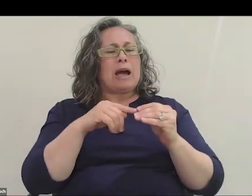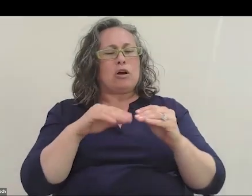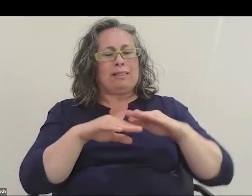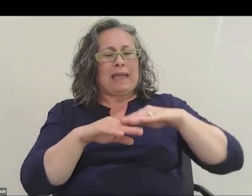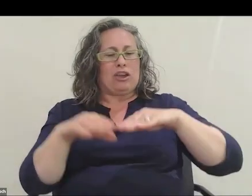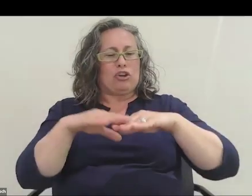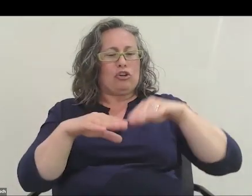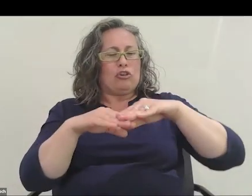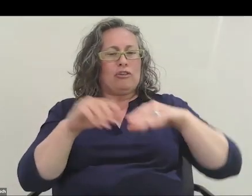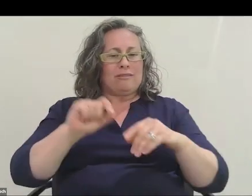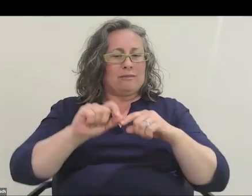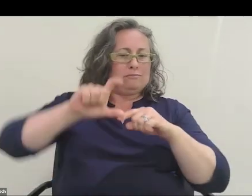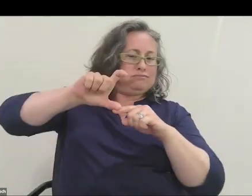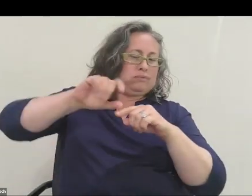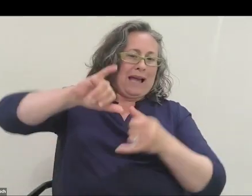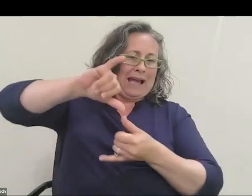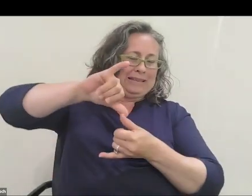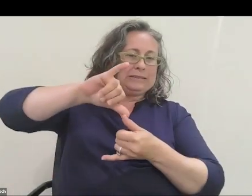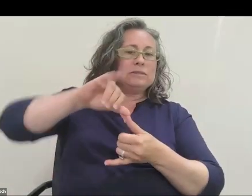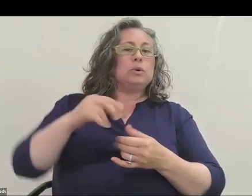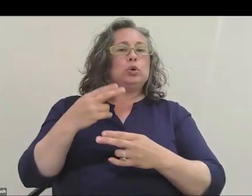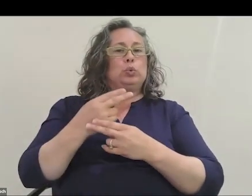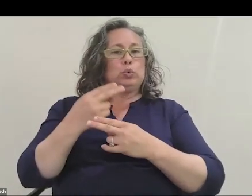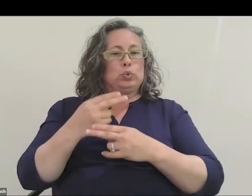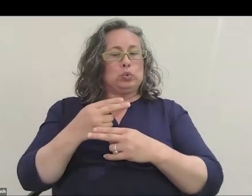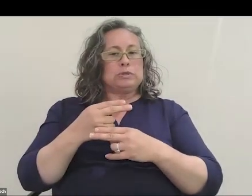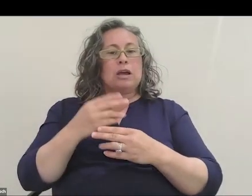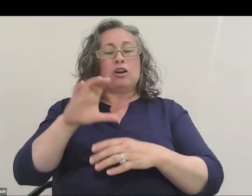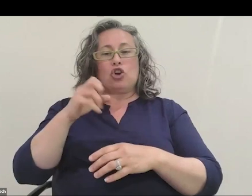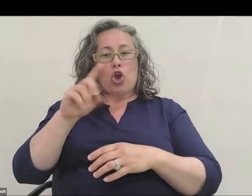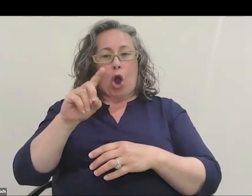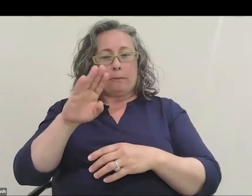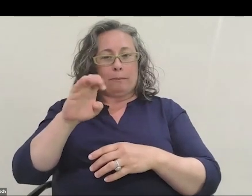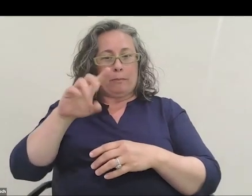we use strips of cardboard at increasingly smaller lengths